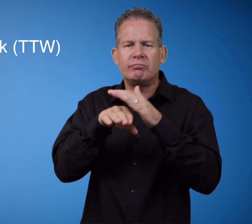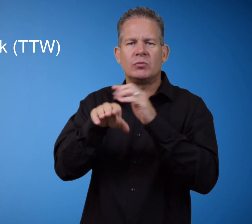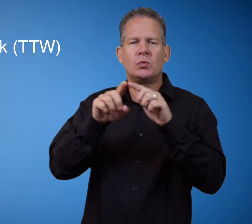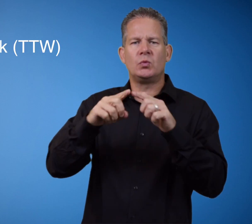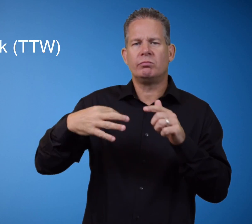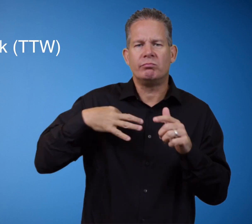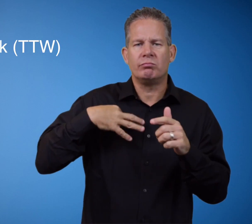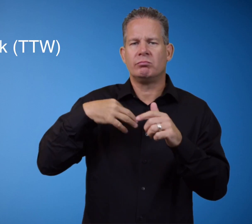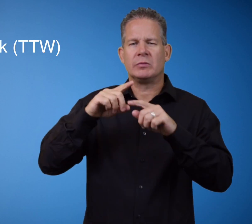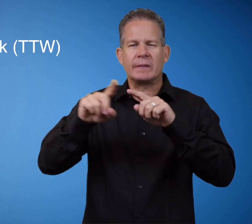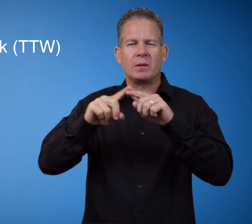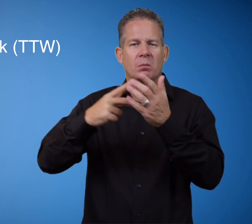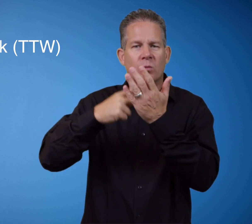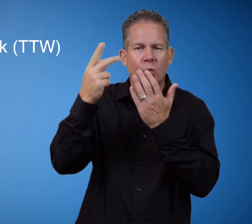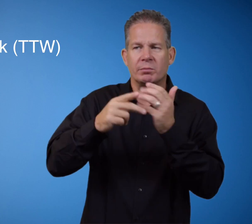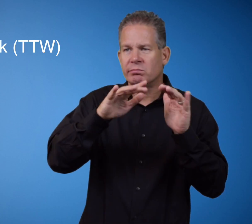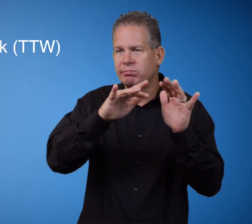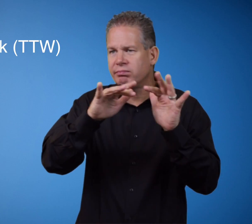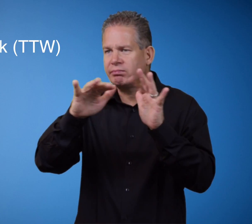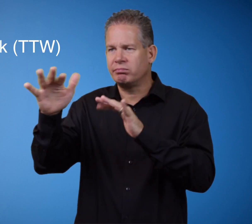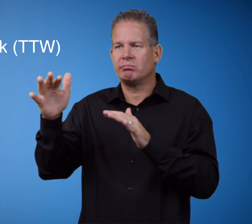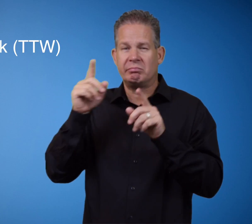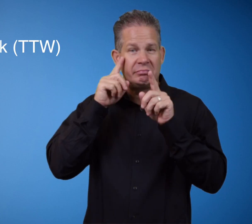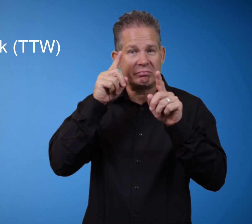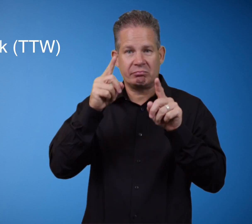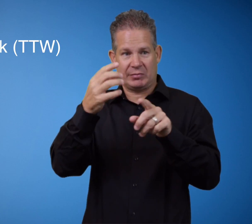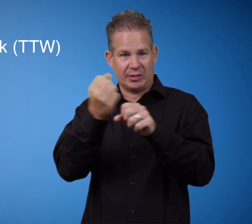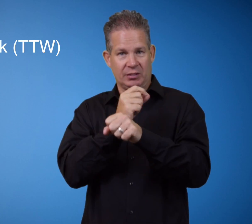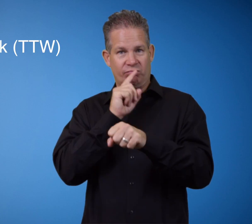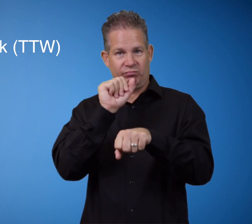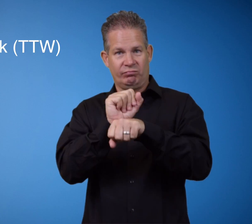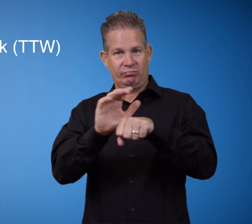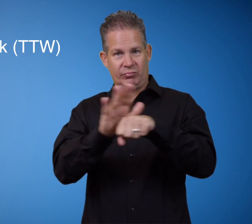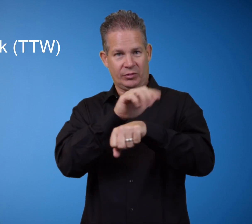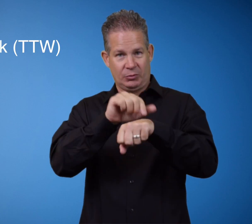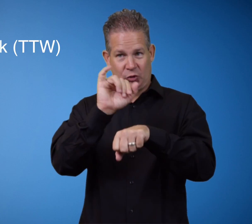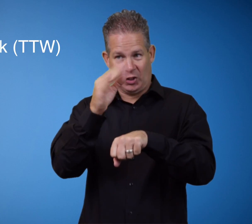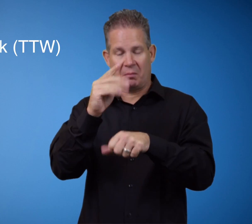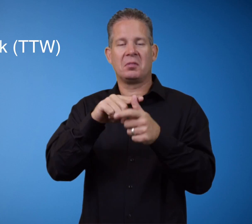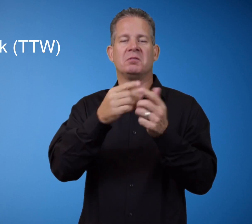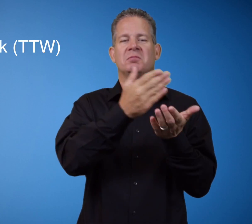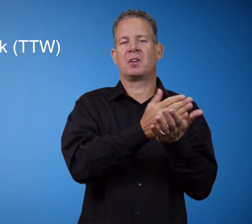or getting access to different benefit programs. The goal is that once you receive a full-time job,